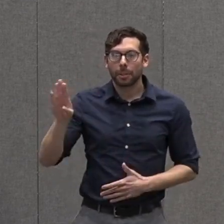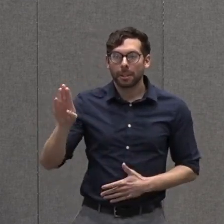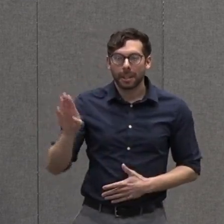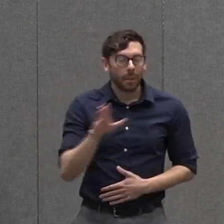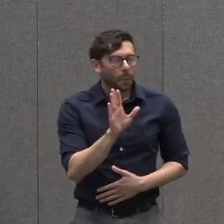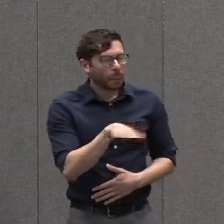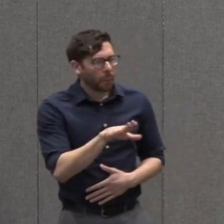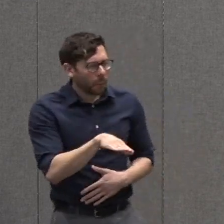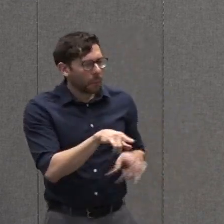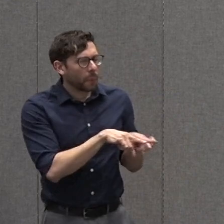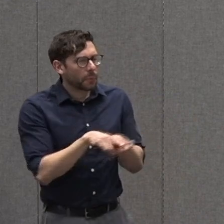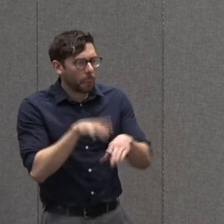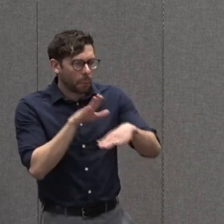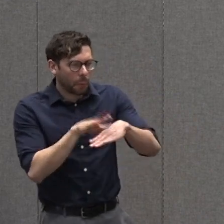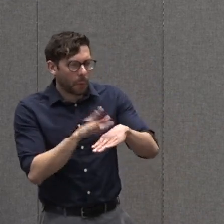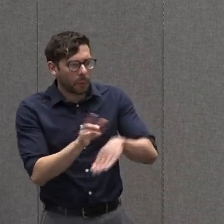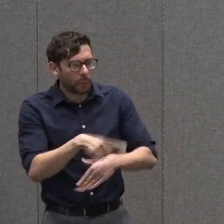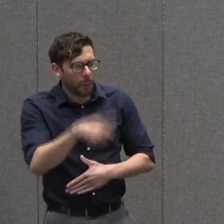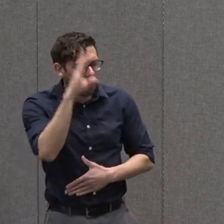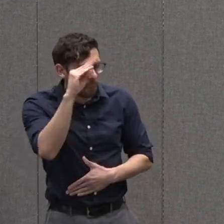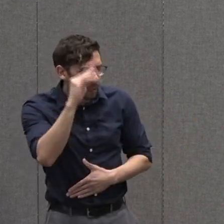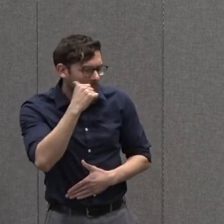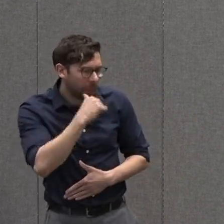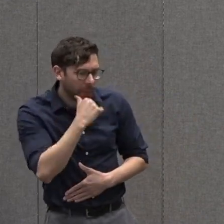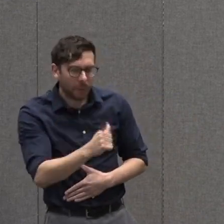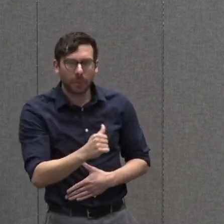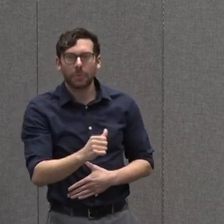We're gonna talk a little bit about snake safety,